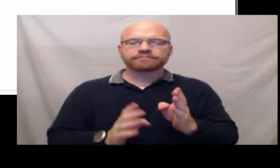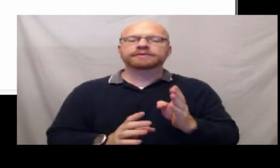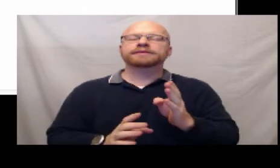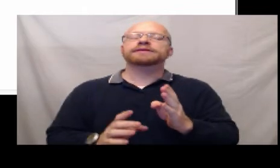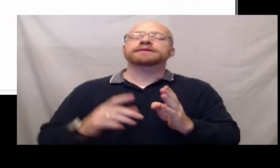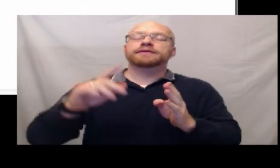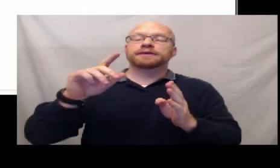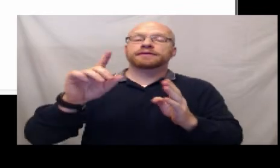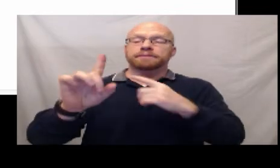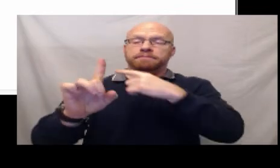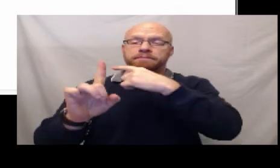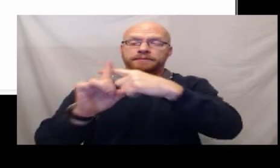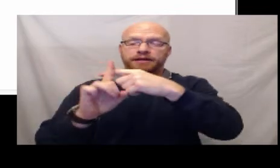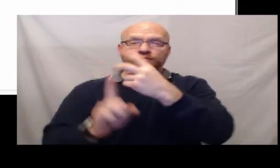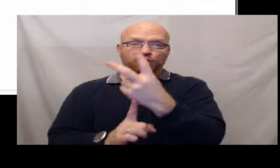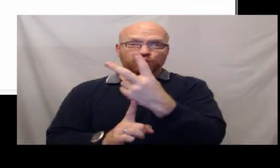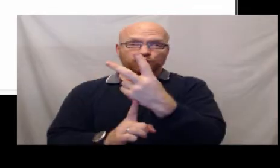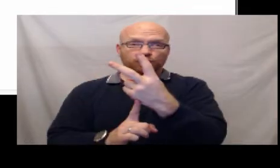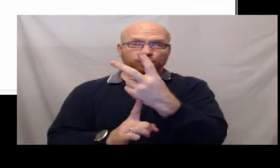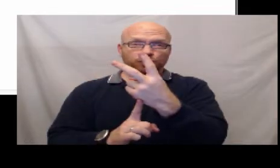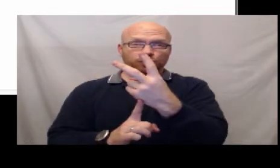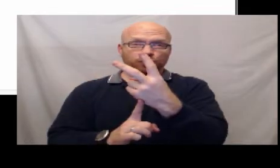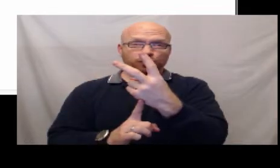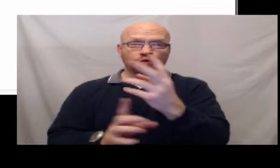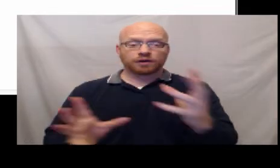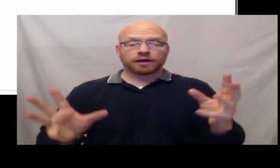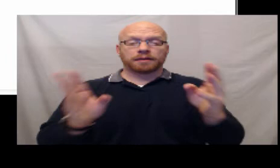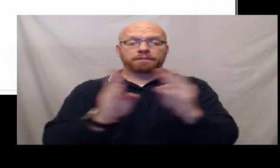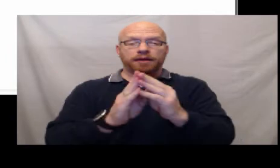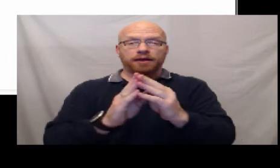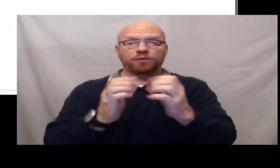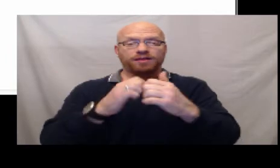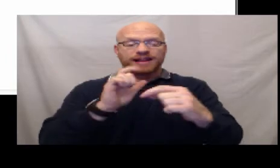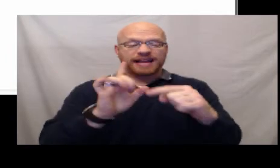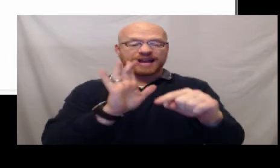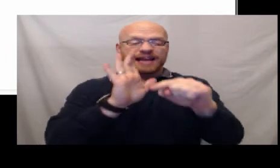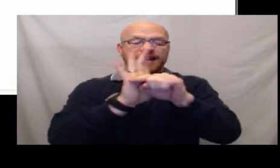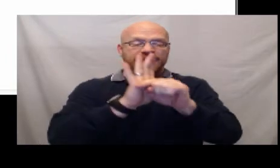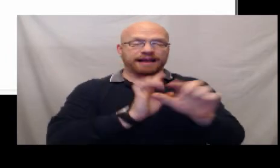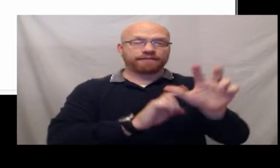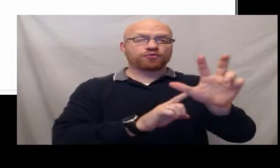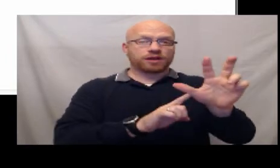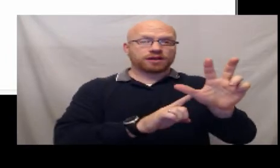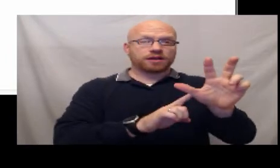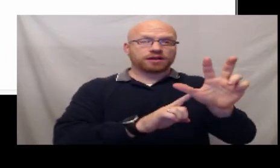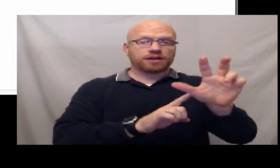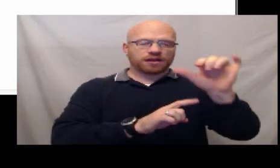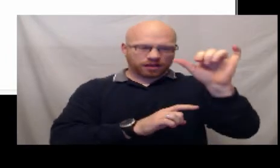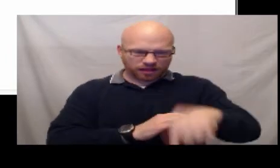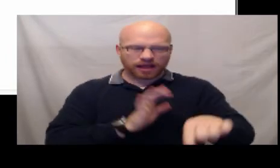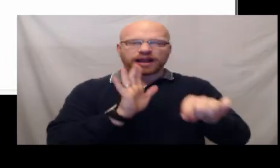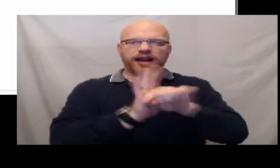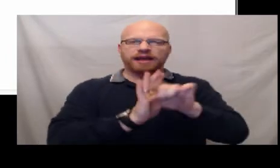And then if we add positive two plus a negative three will be